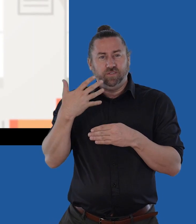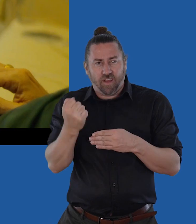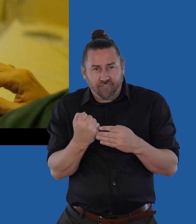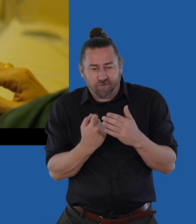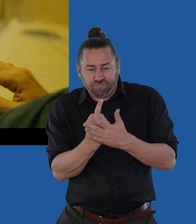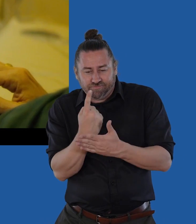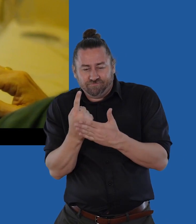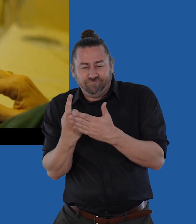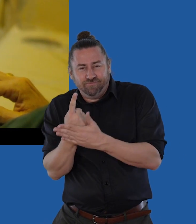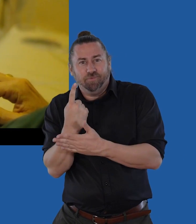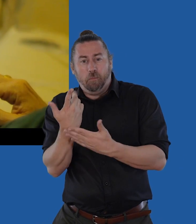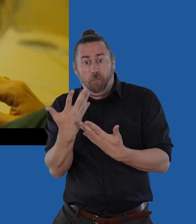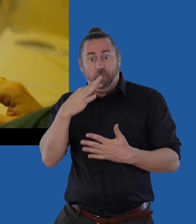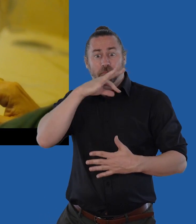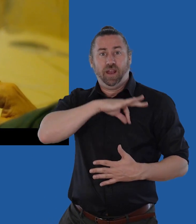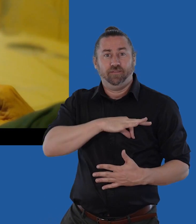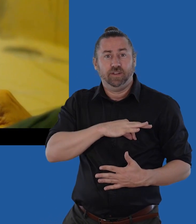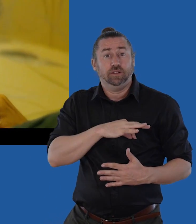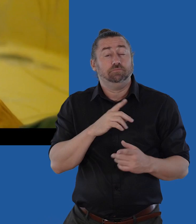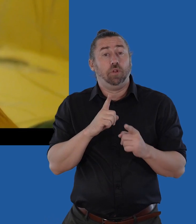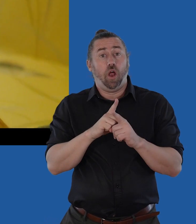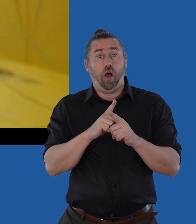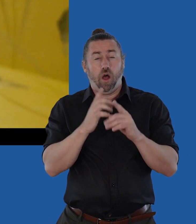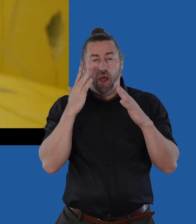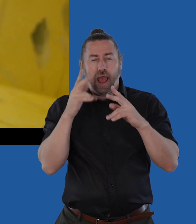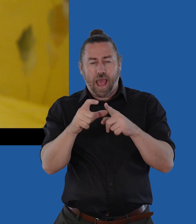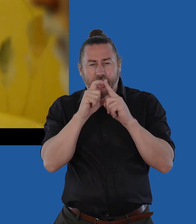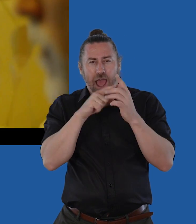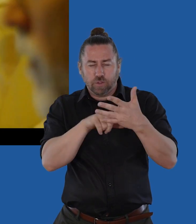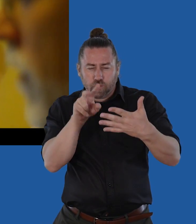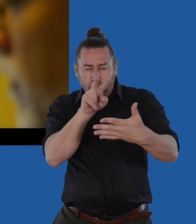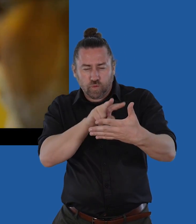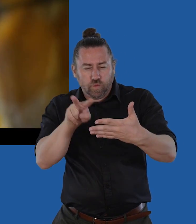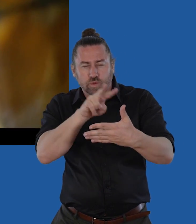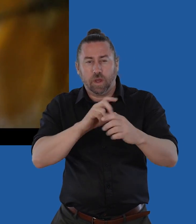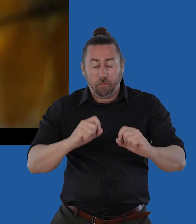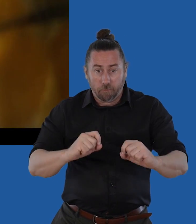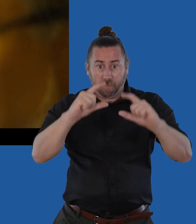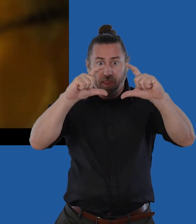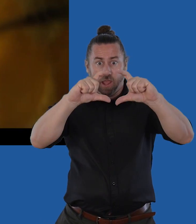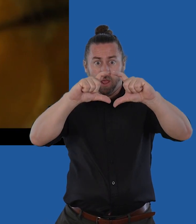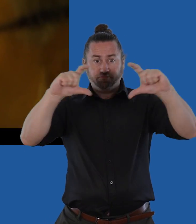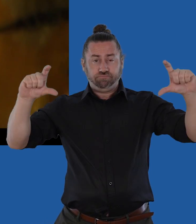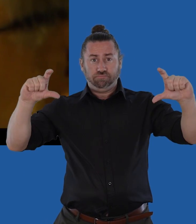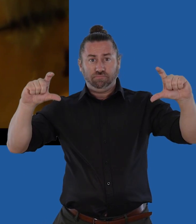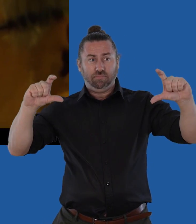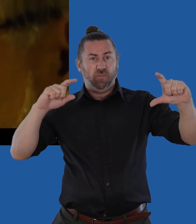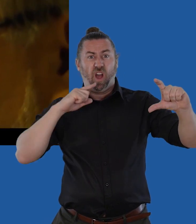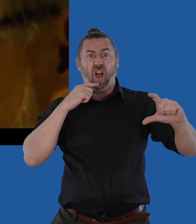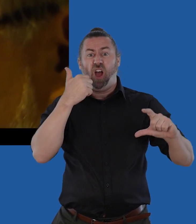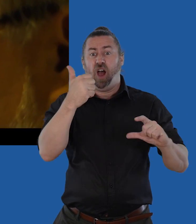We're making it easier for people with low vision to see and interact with windows. The same features are great for people when they misplace their reading